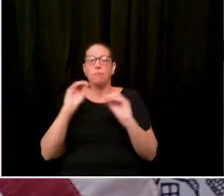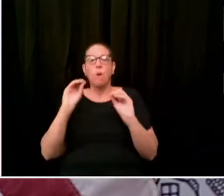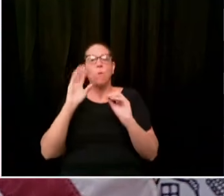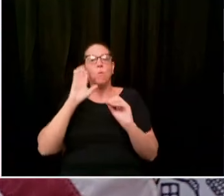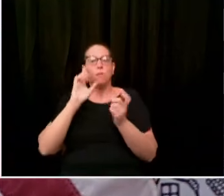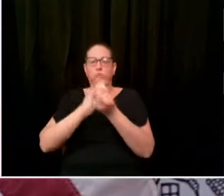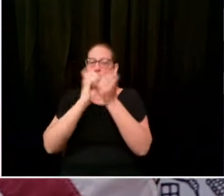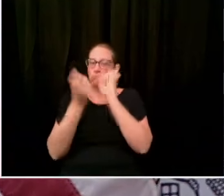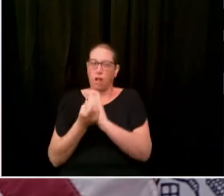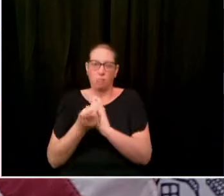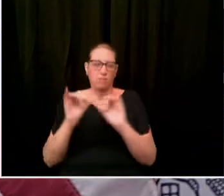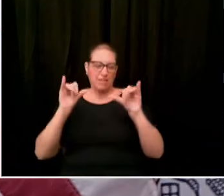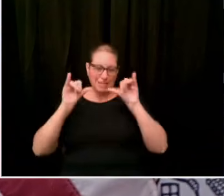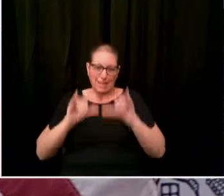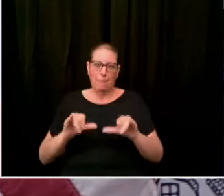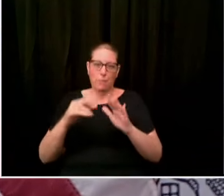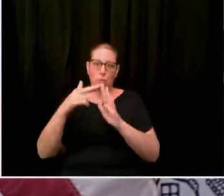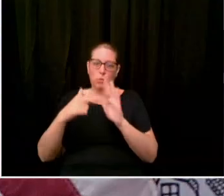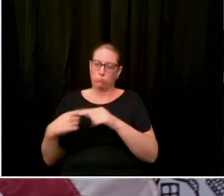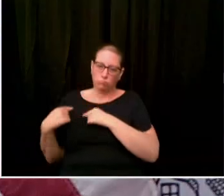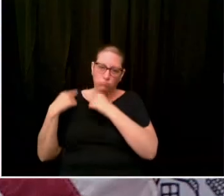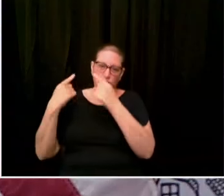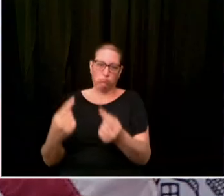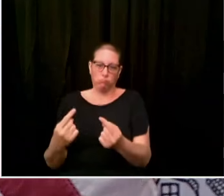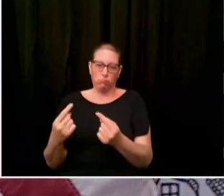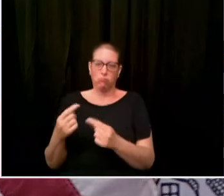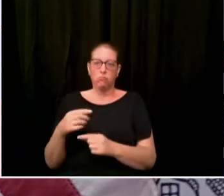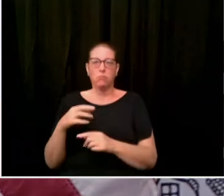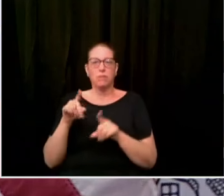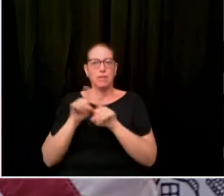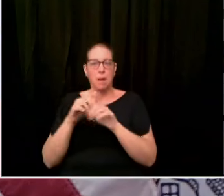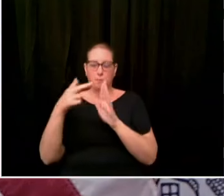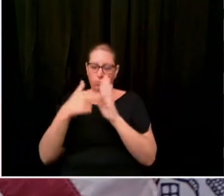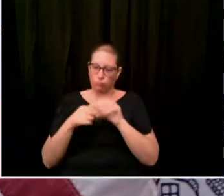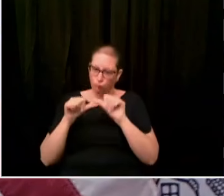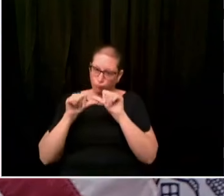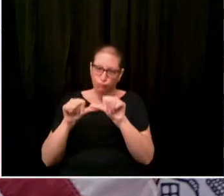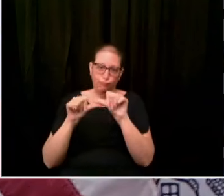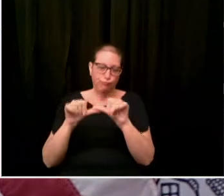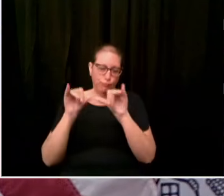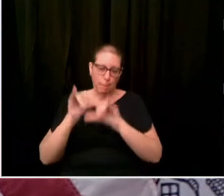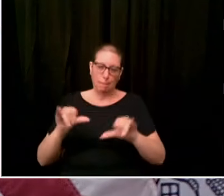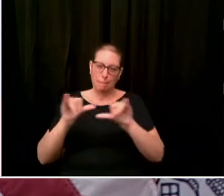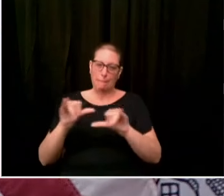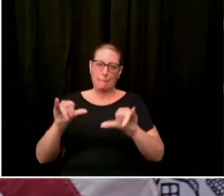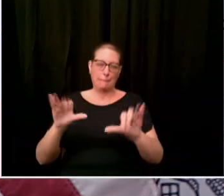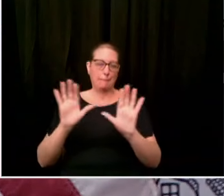MAY 17th, THE INDICATORS ON THE STATE LEVEL AND THE CITY LEVEL HAVE NOT MOVED ENOUGH TO CHANGE